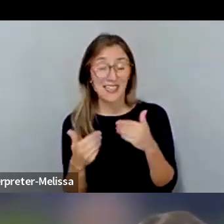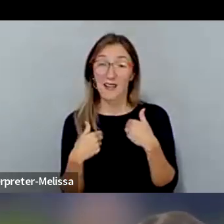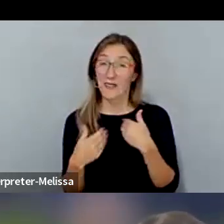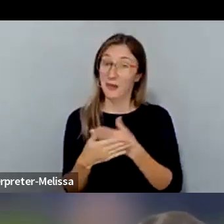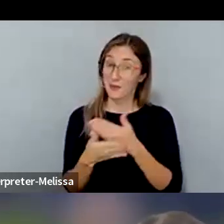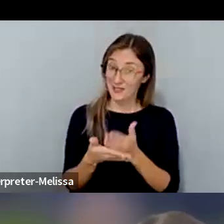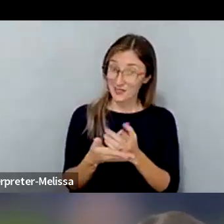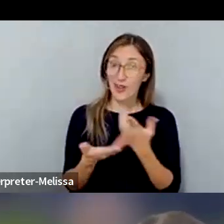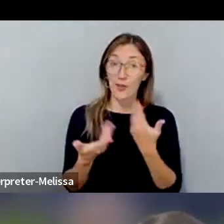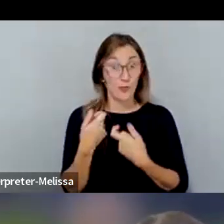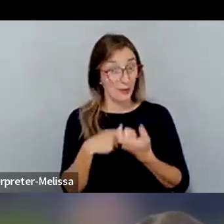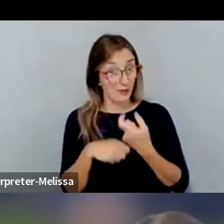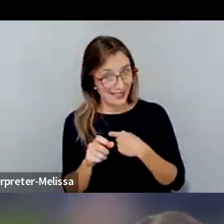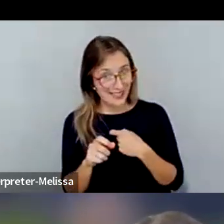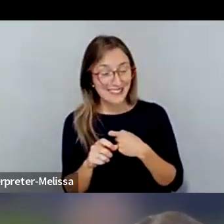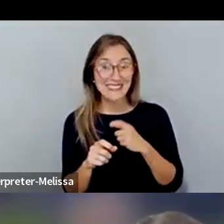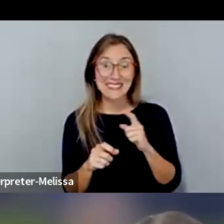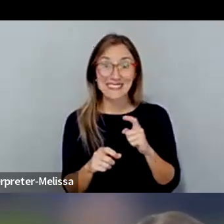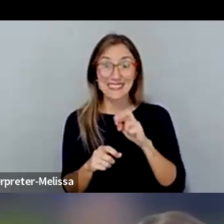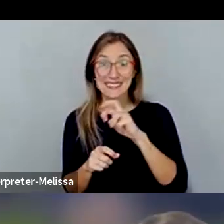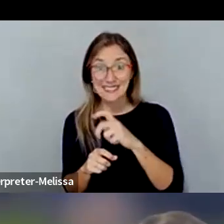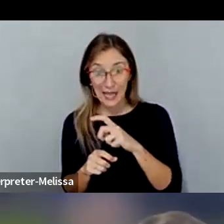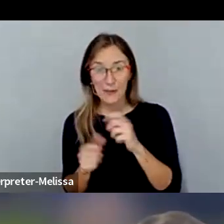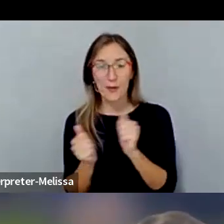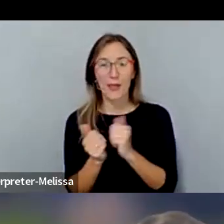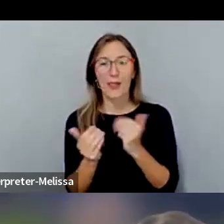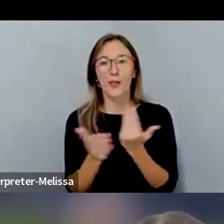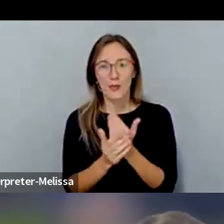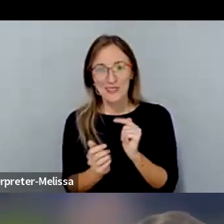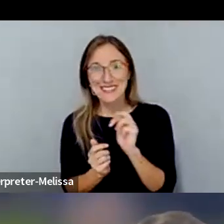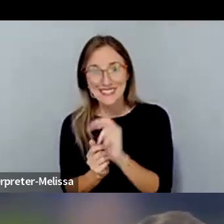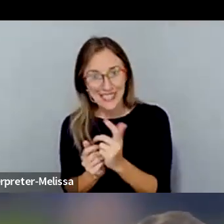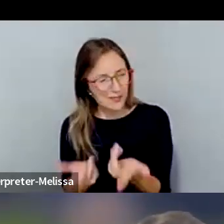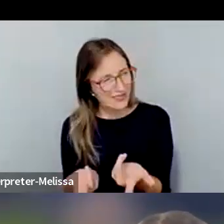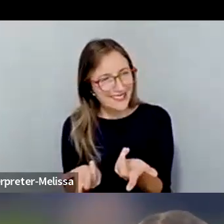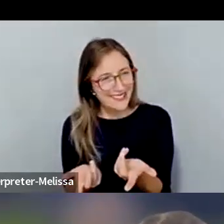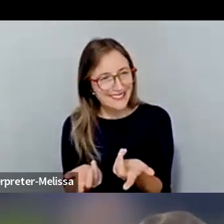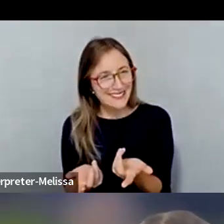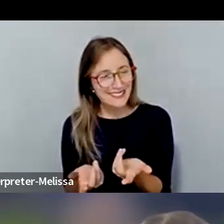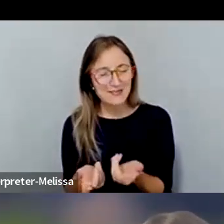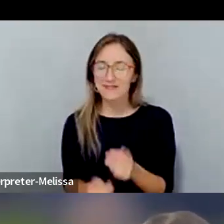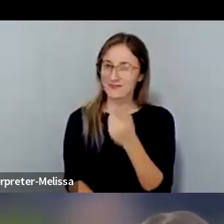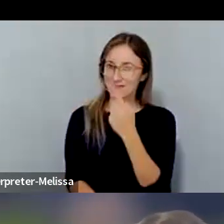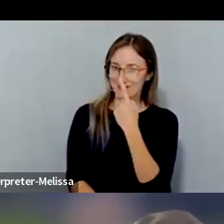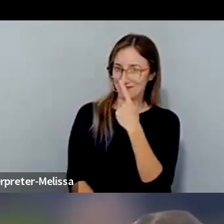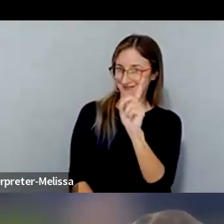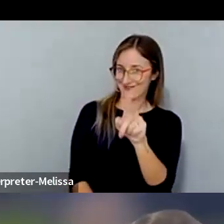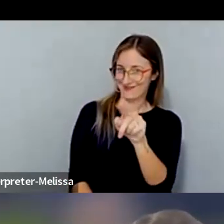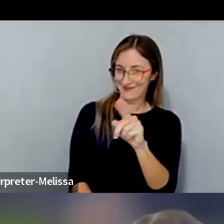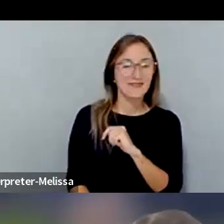do an accessible, proper entrance in the front when we took out the last